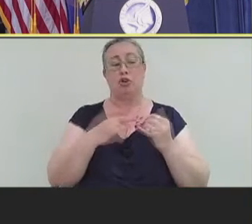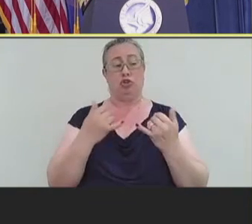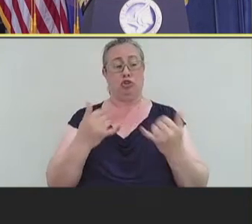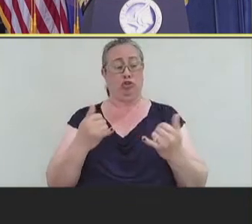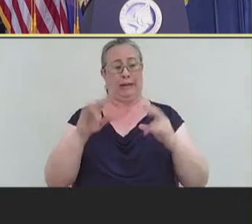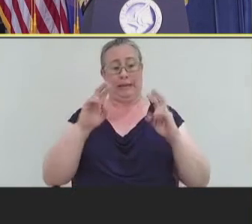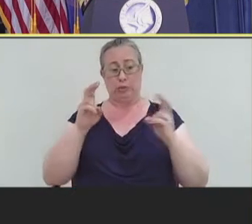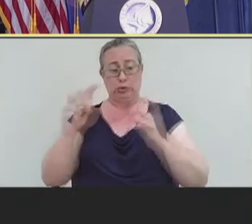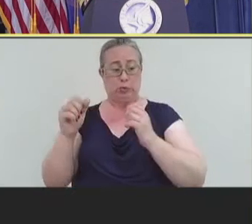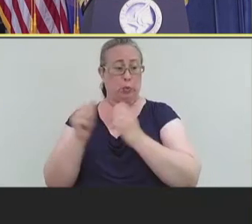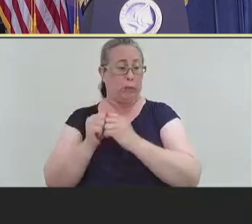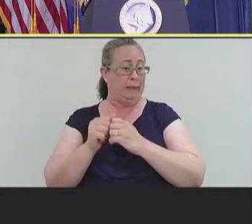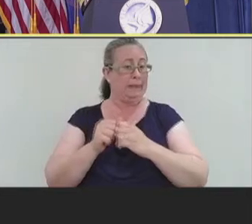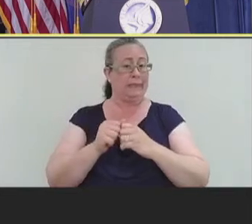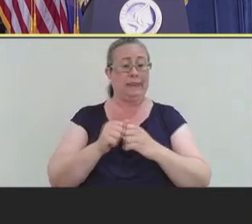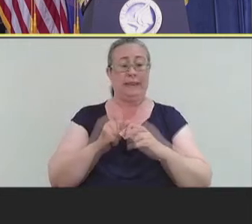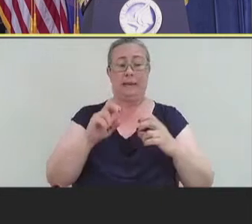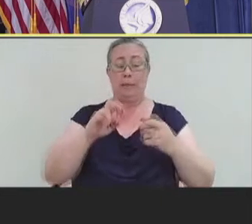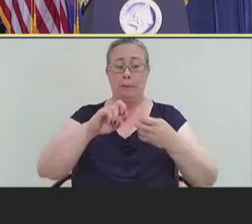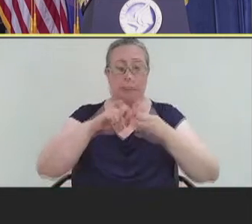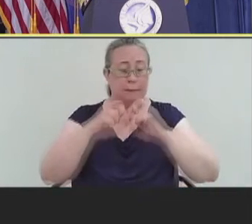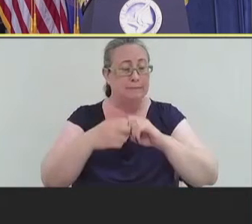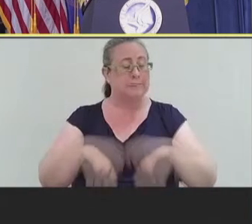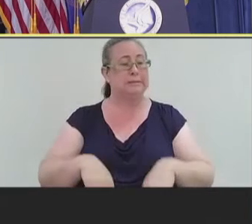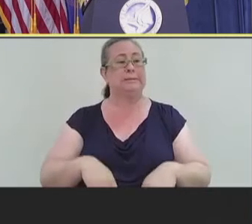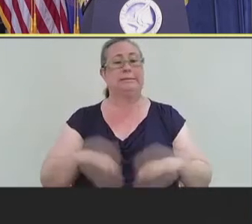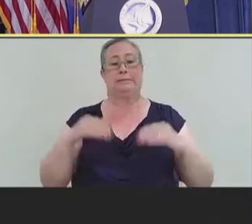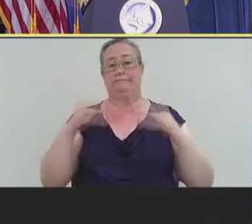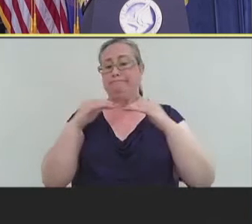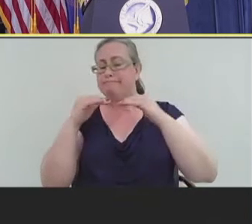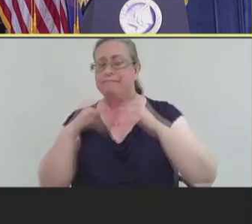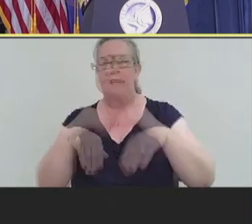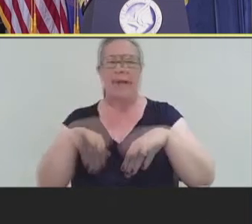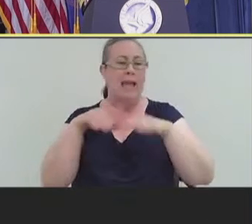equitable access to all routinely recommended vaccines for children,